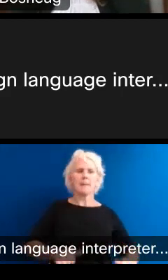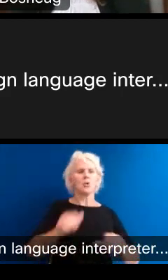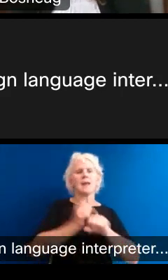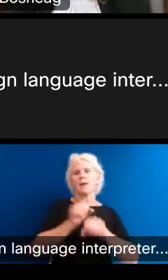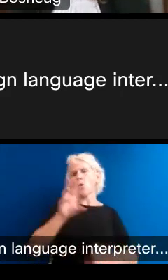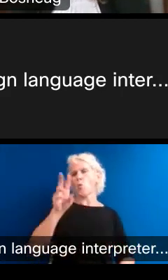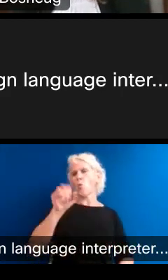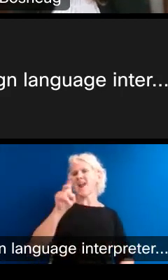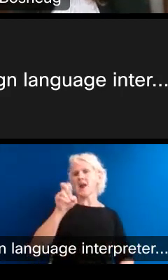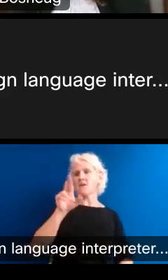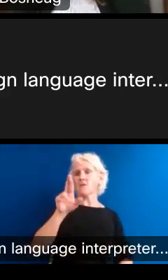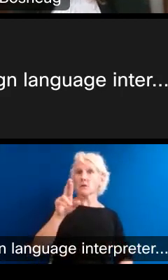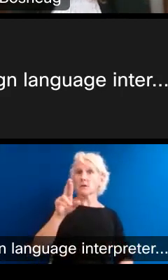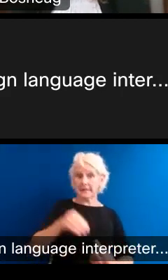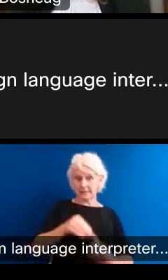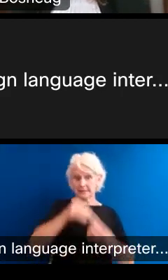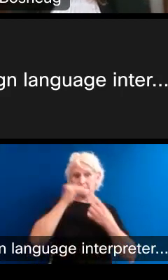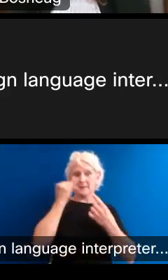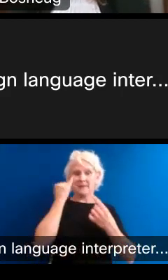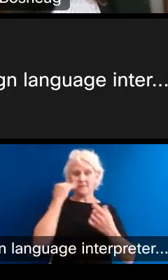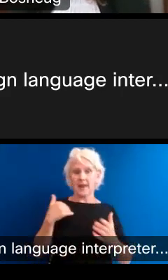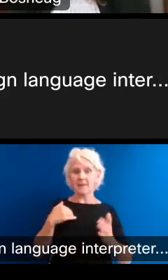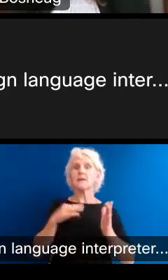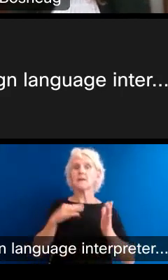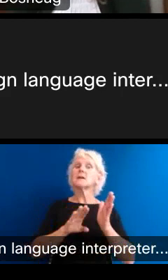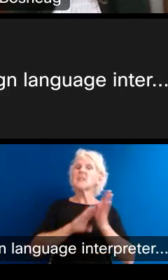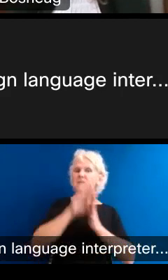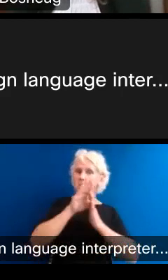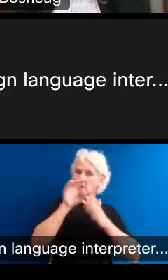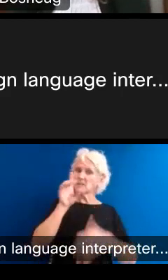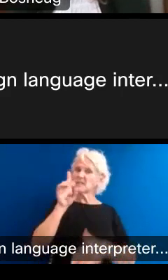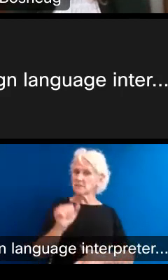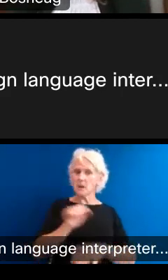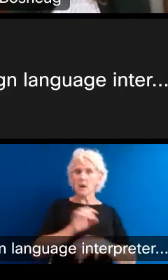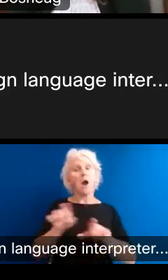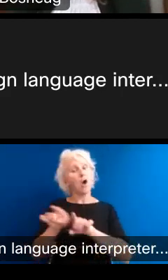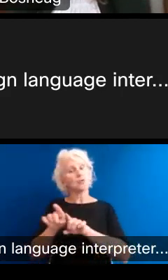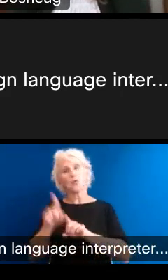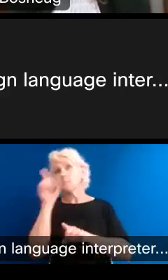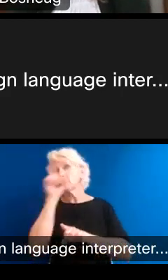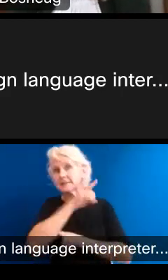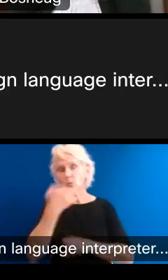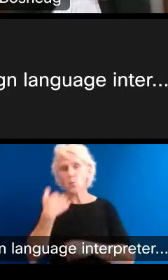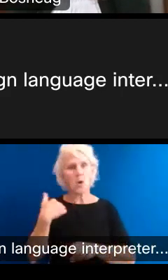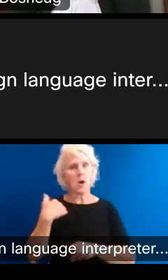disabilities. Another myth that agencies cannot have dual case management open at the same time,